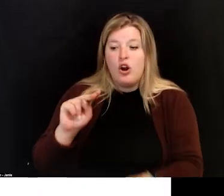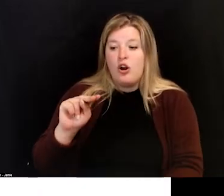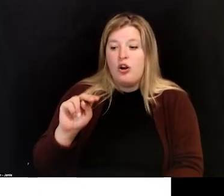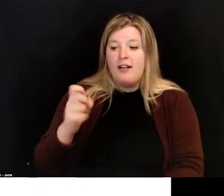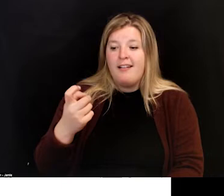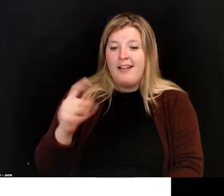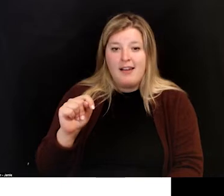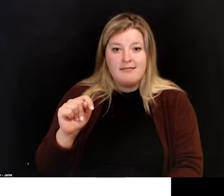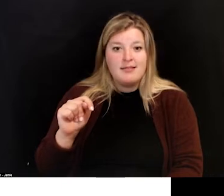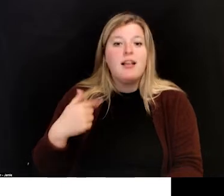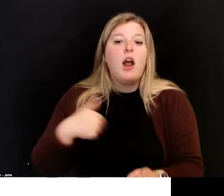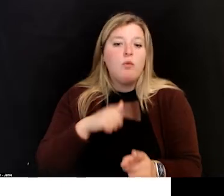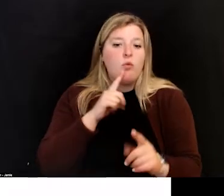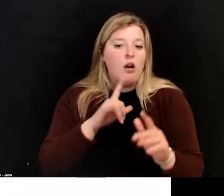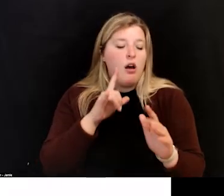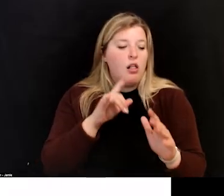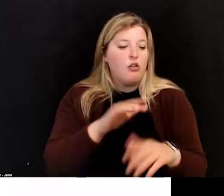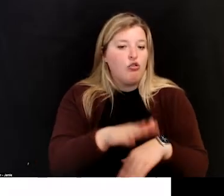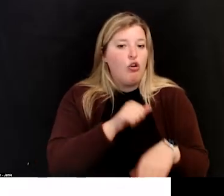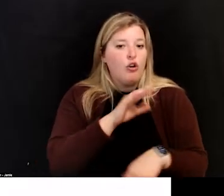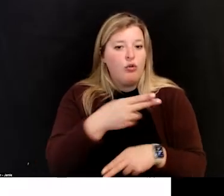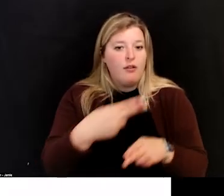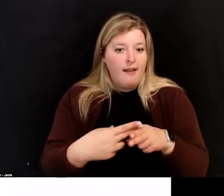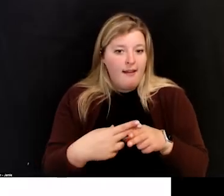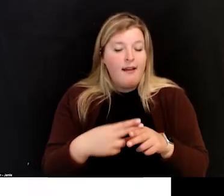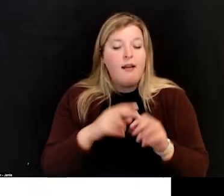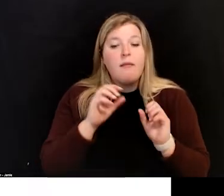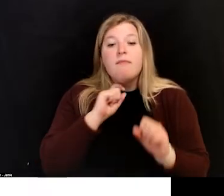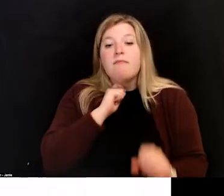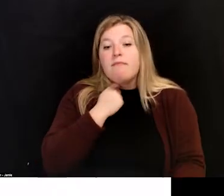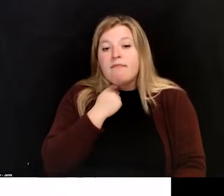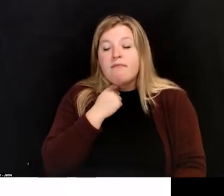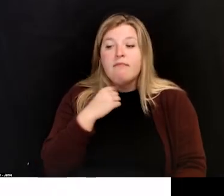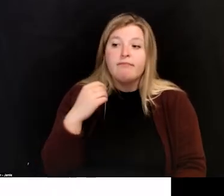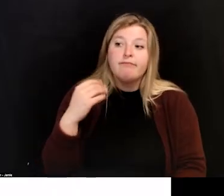And then if you wish to turn on your microphone or your video, you can do that.